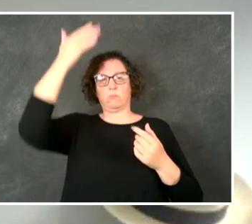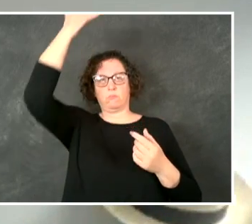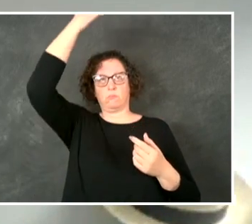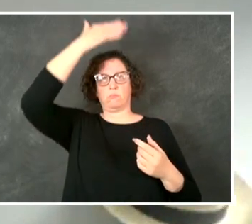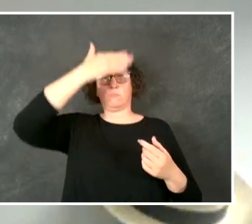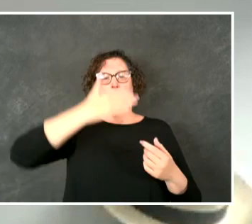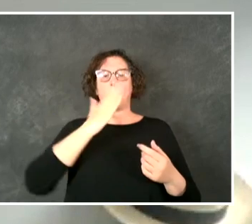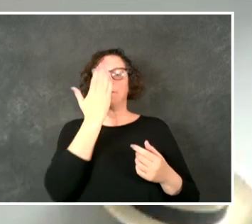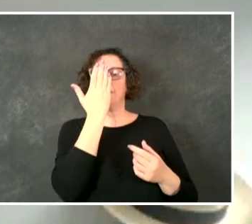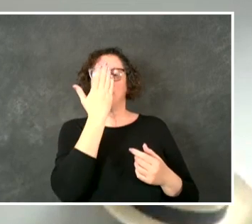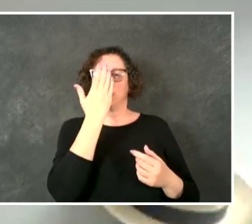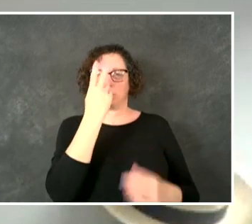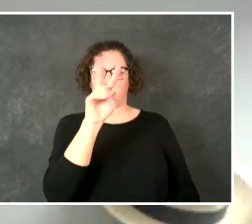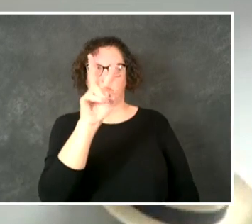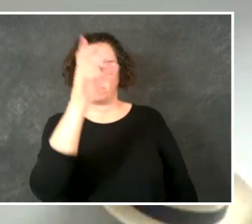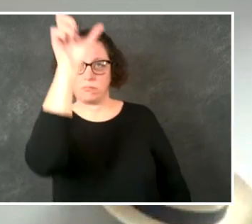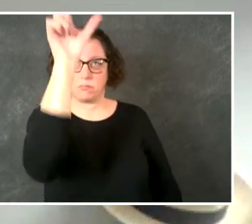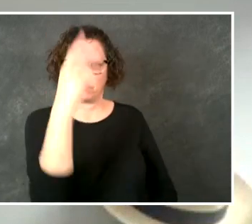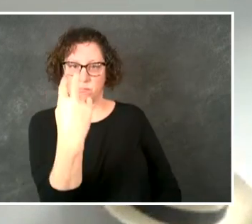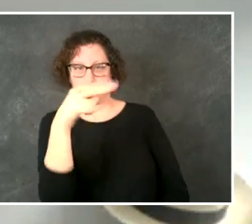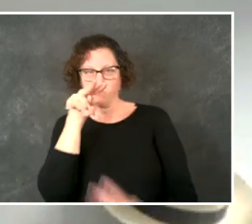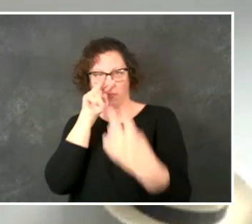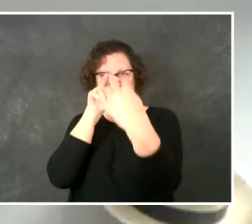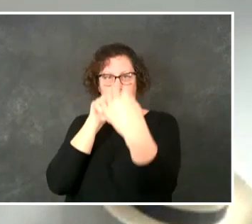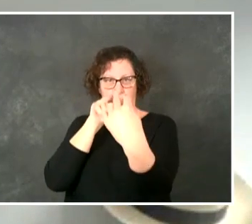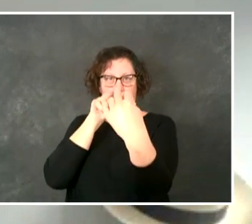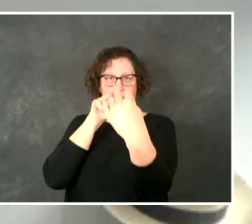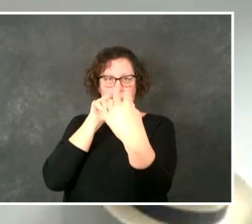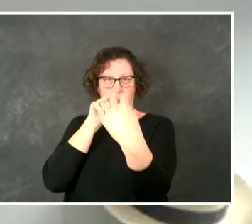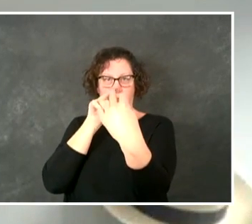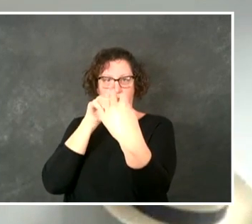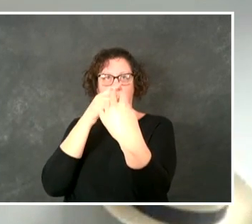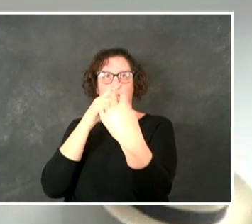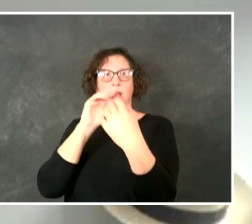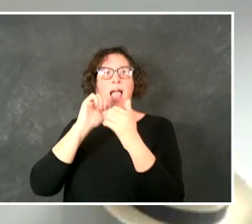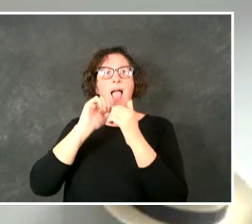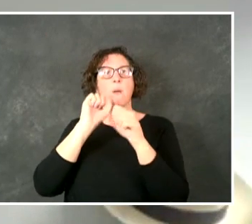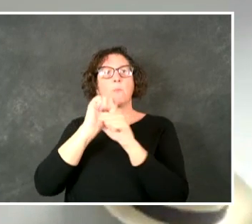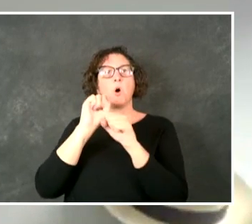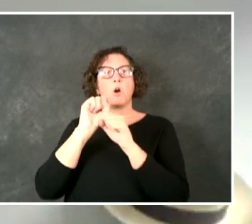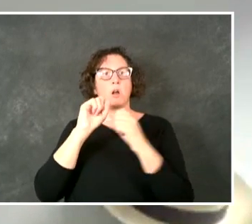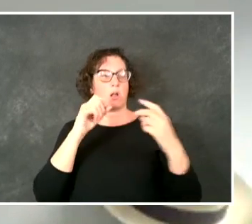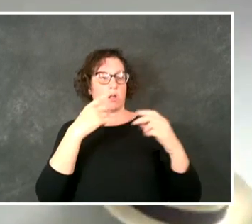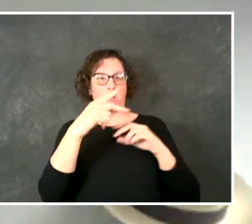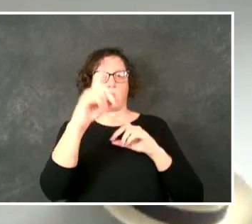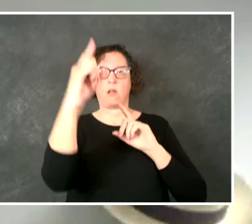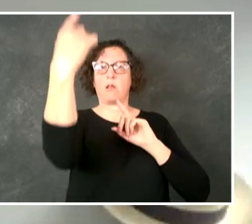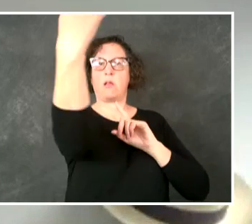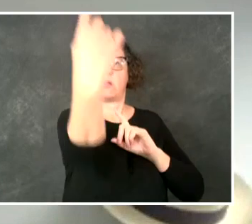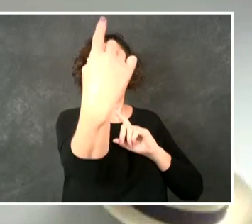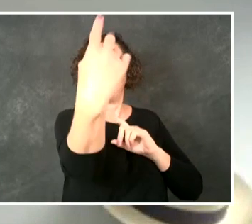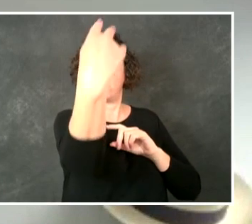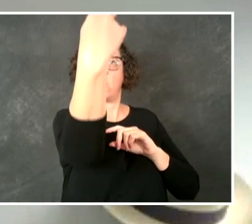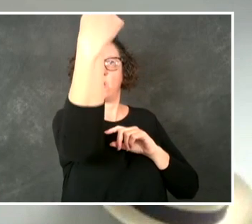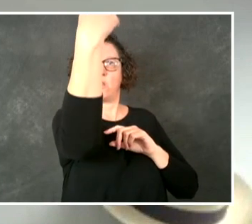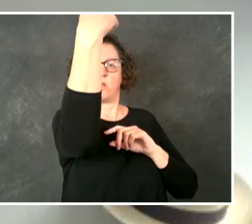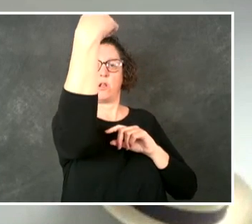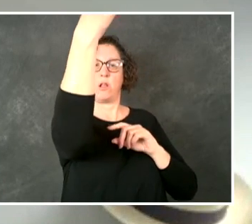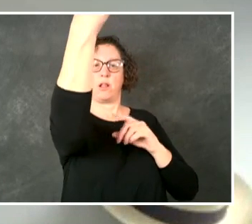MIRROR AND THE HEALTH CARE WORKERS BEHIND THEM THEREBY PROTECTED FROM